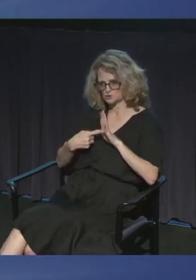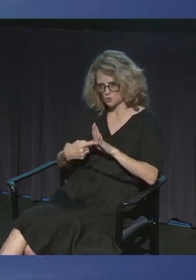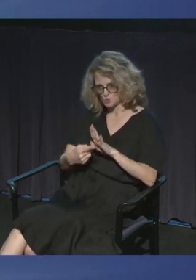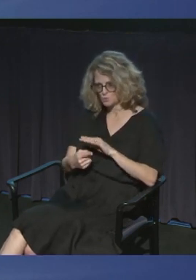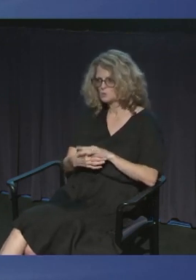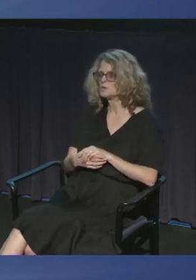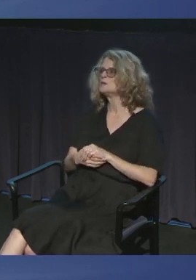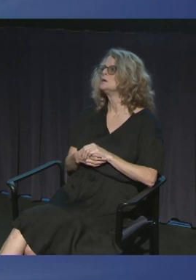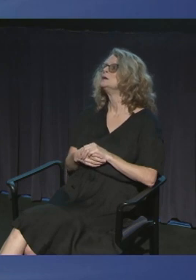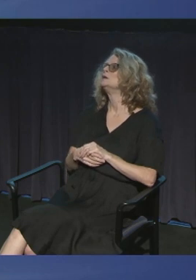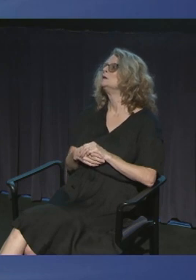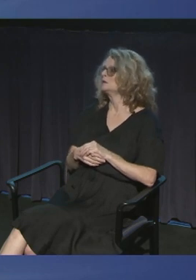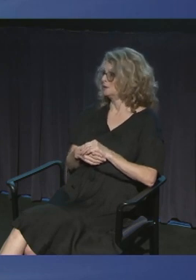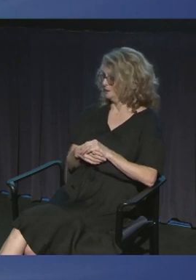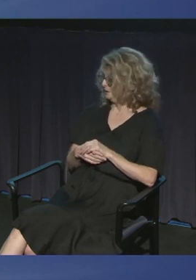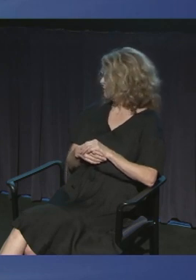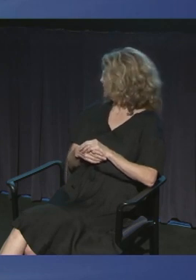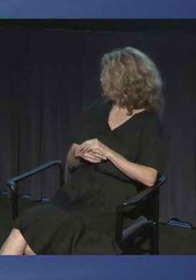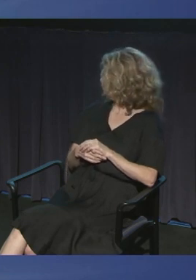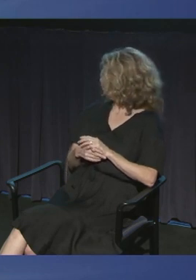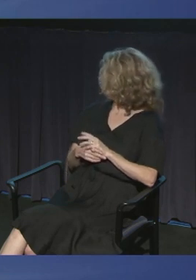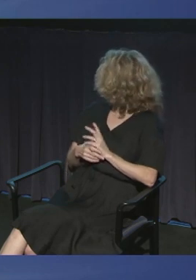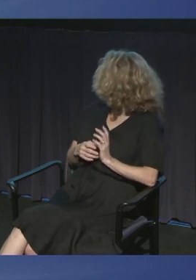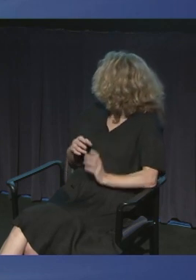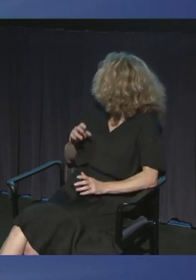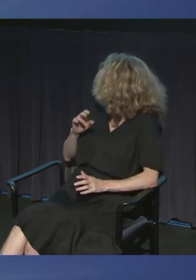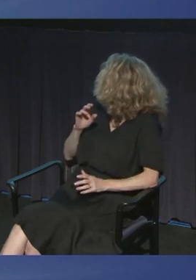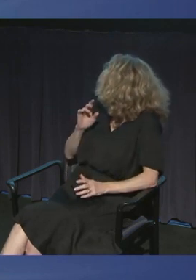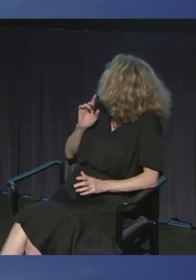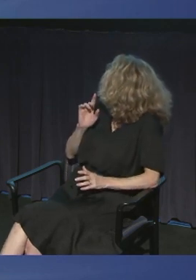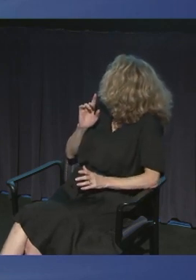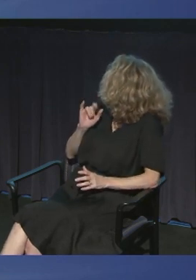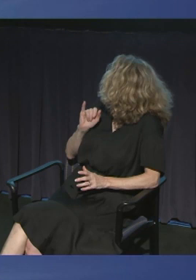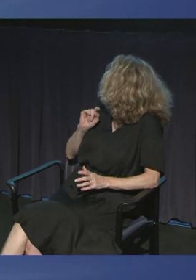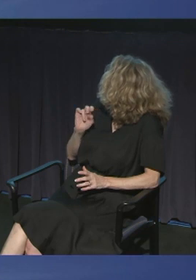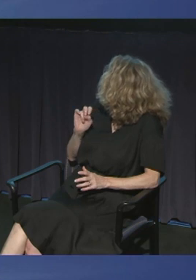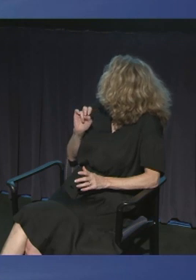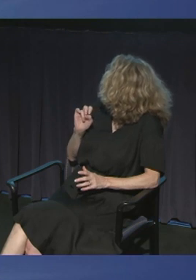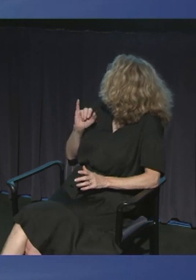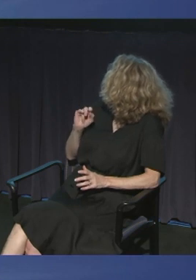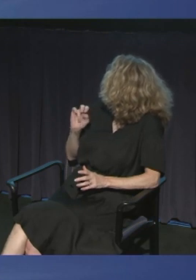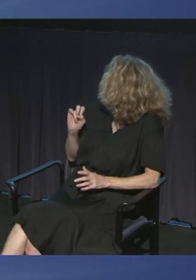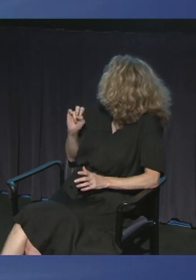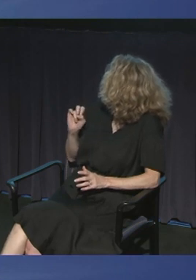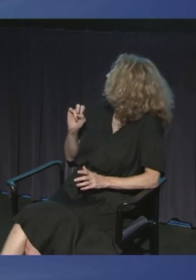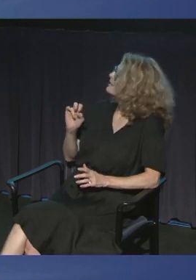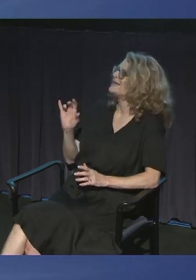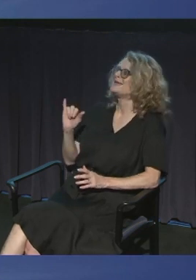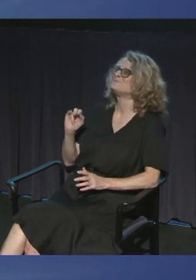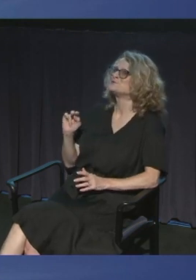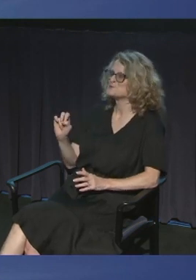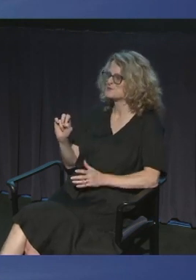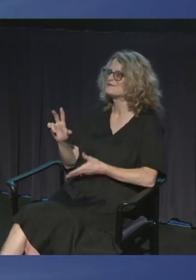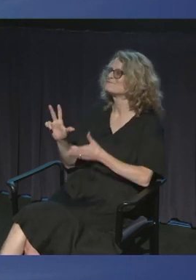WANT TO SHOW YOU AND THIS IS THE INNATE RECEPTORS CAN HAVE MANY DIFFERENT EFFECTS INCLUDING EFFECTS ON